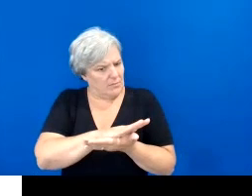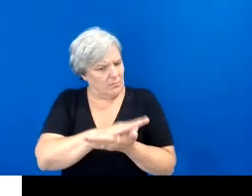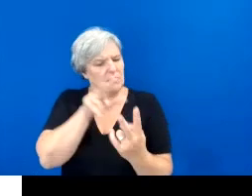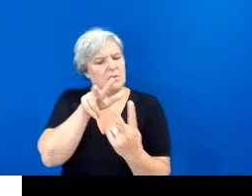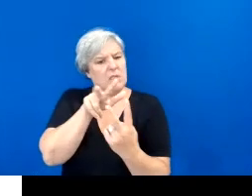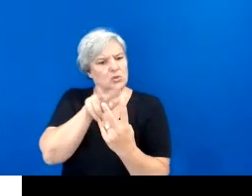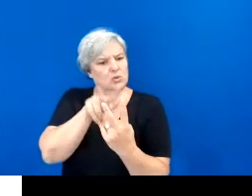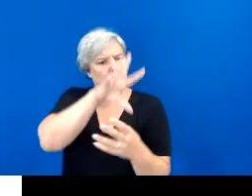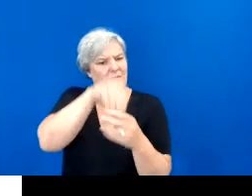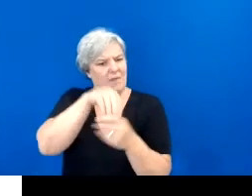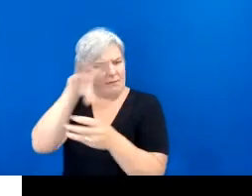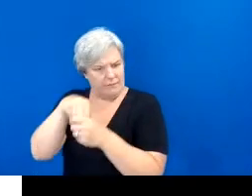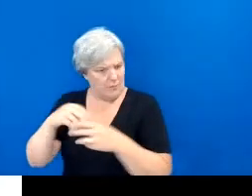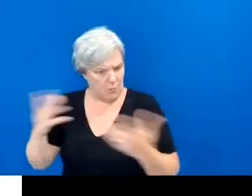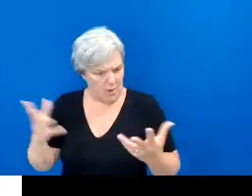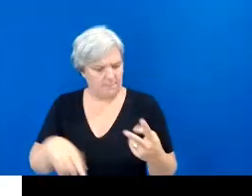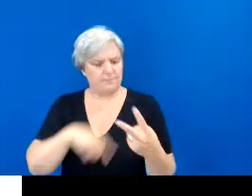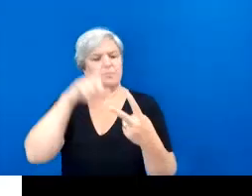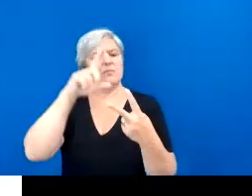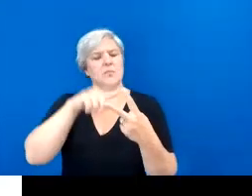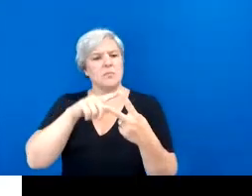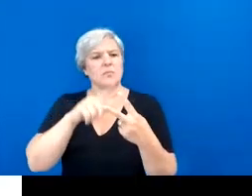So the first part, it's a lot of background